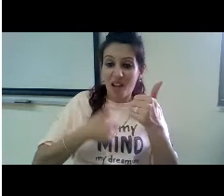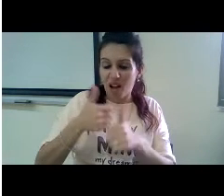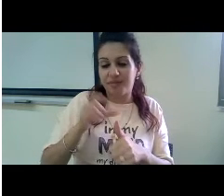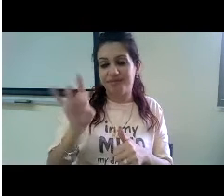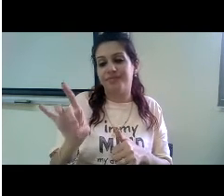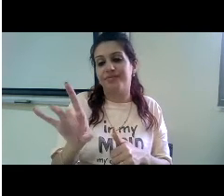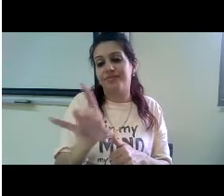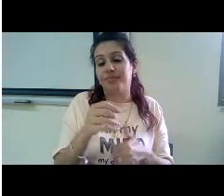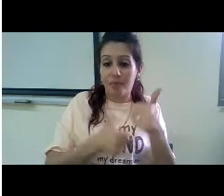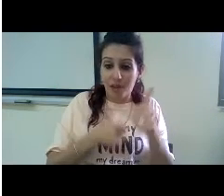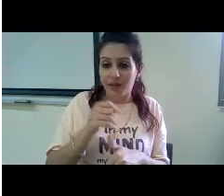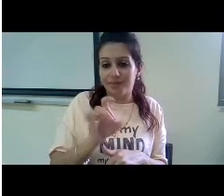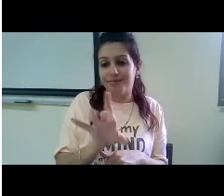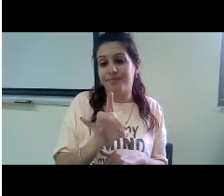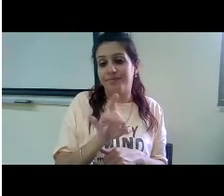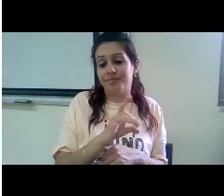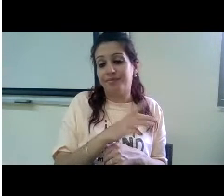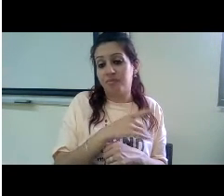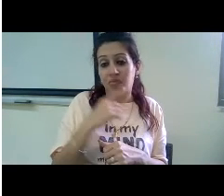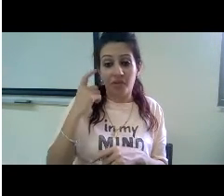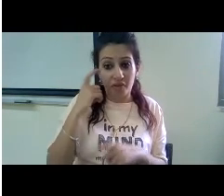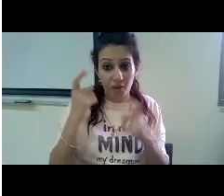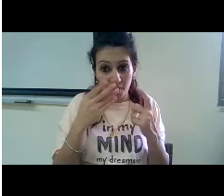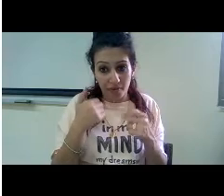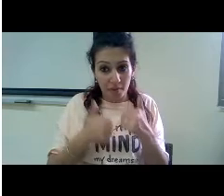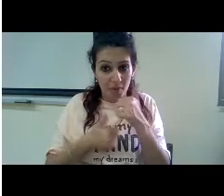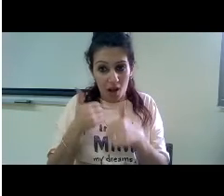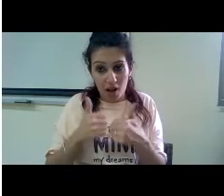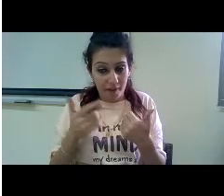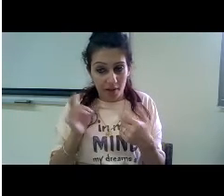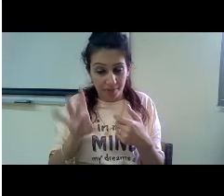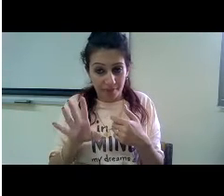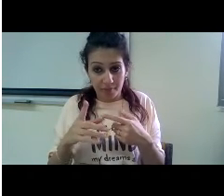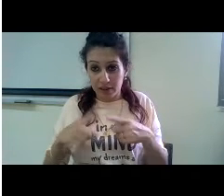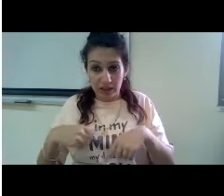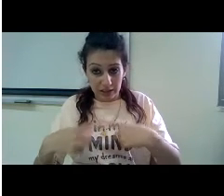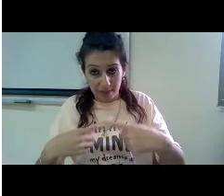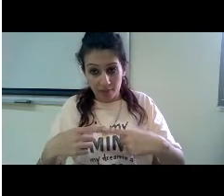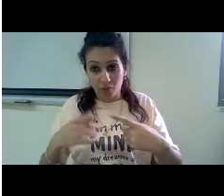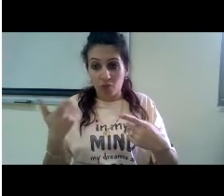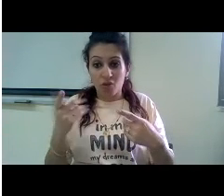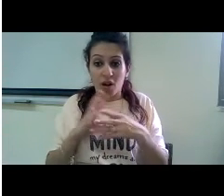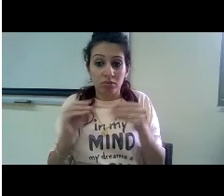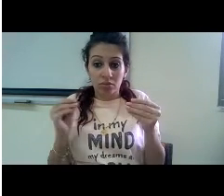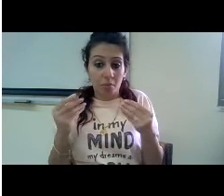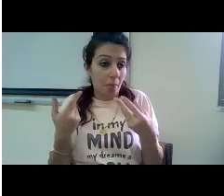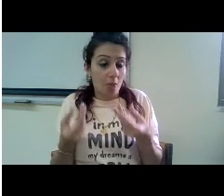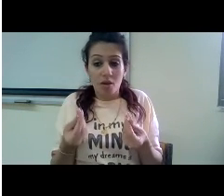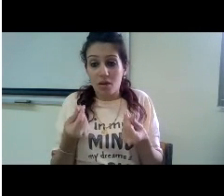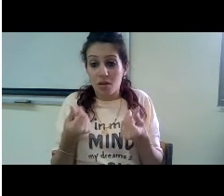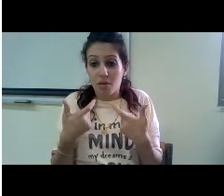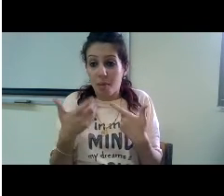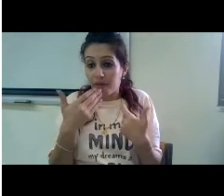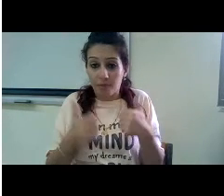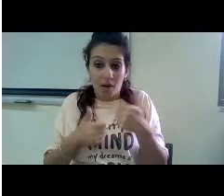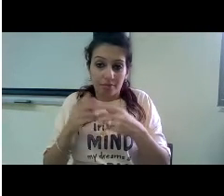that they are actually helping their children learn, especially for parents who have low levels of education.